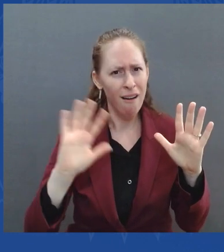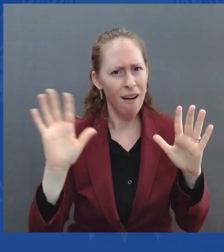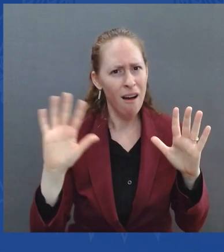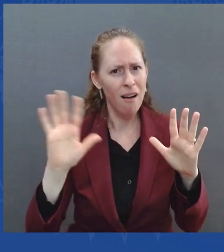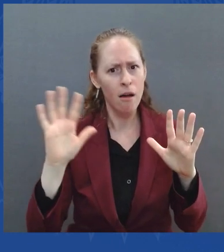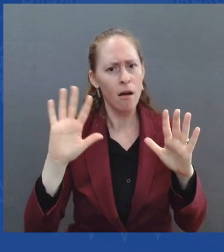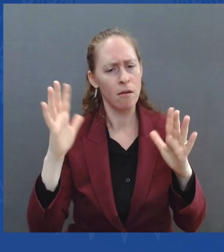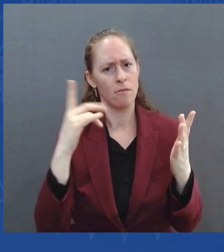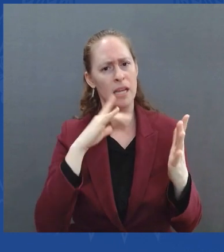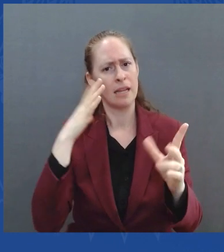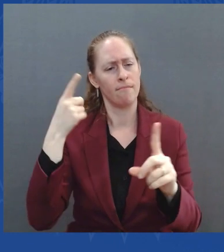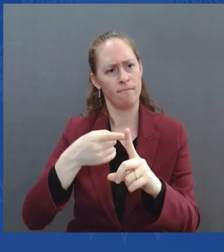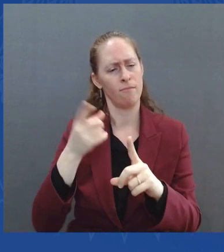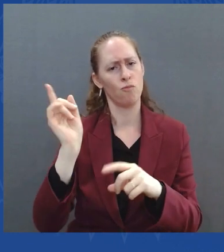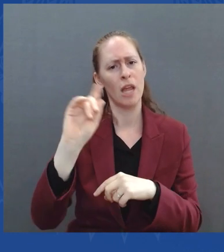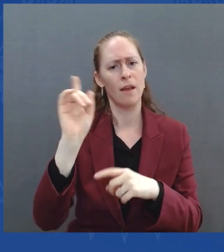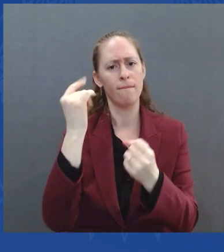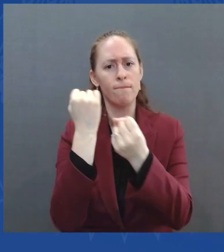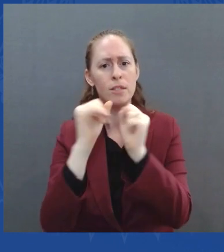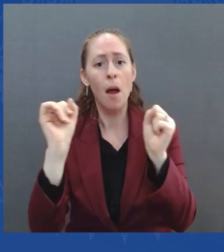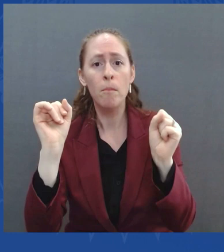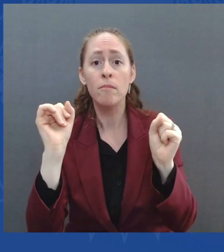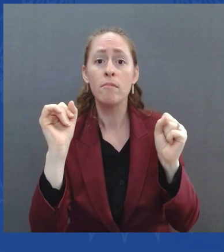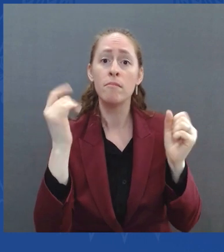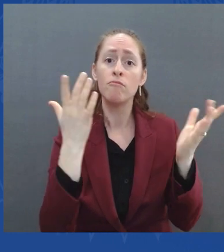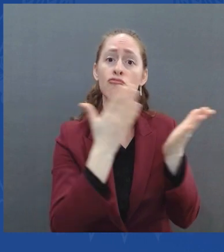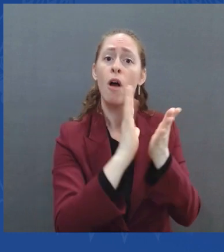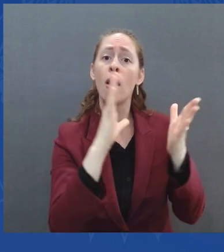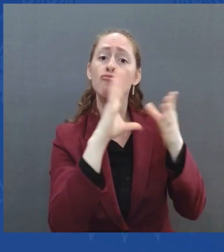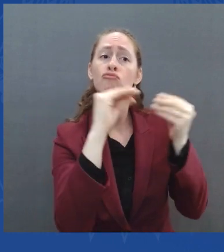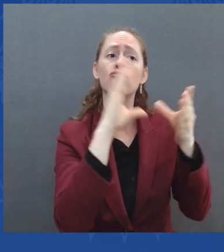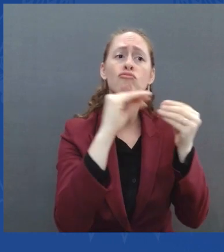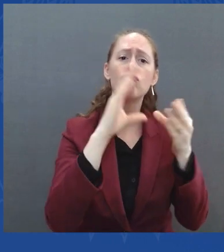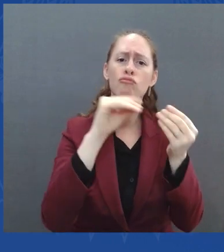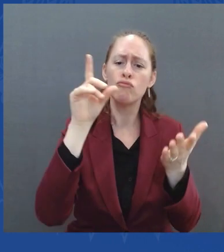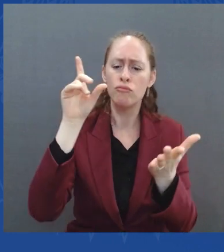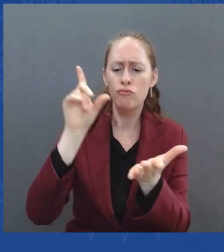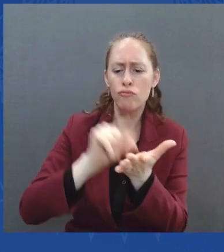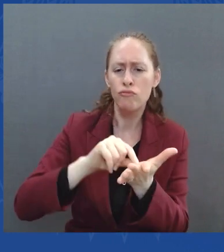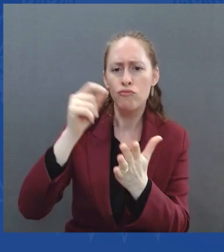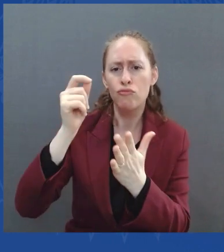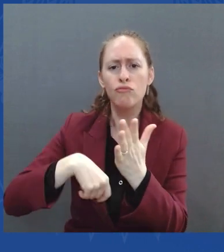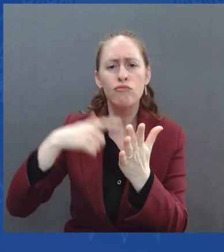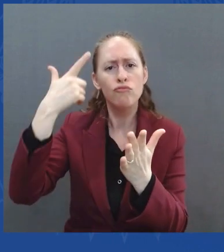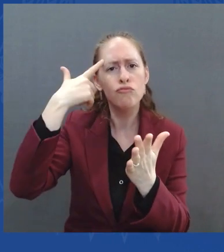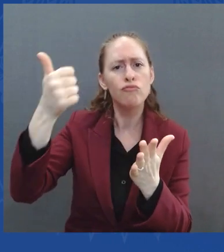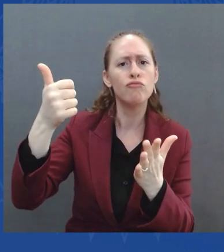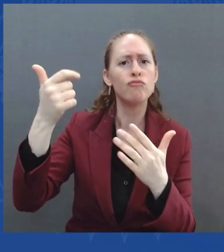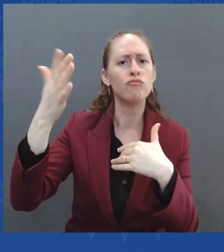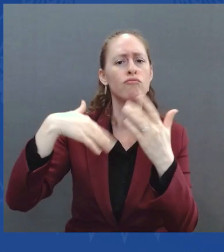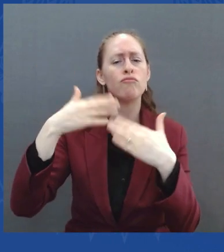Freedom of speech by allowing citizens the voice and to -- their voices to be amplified all across the country.